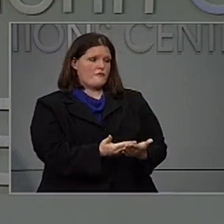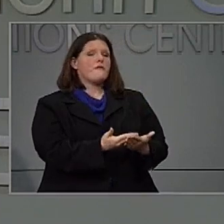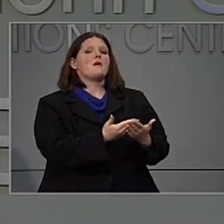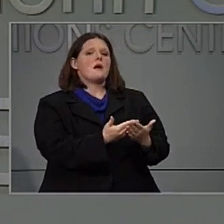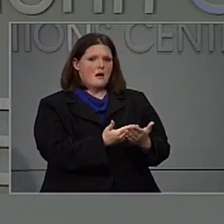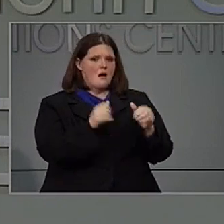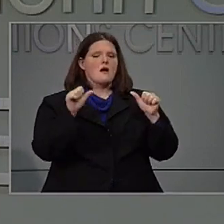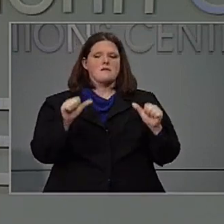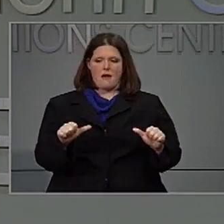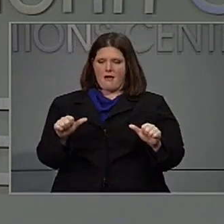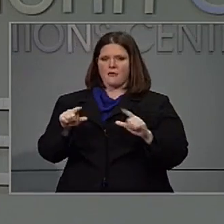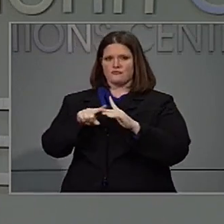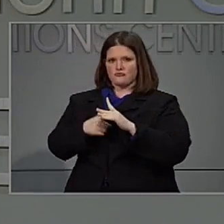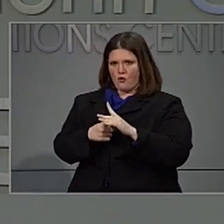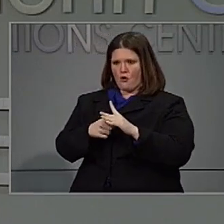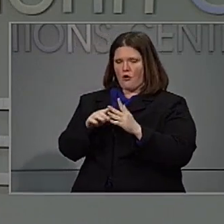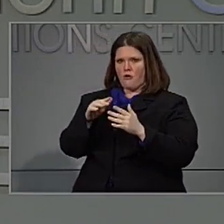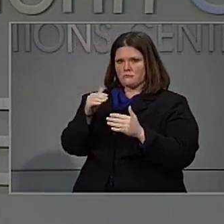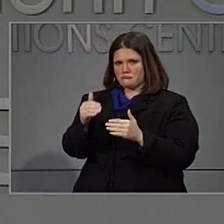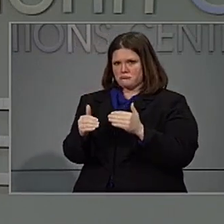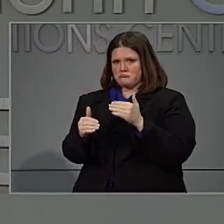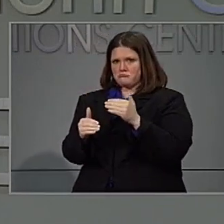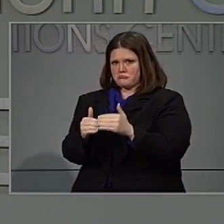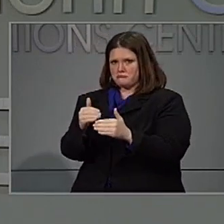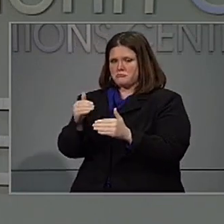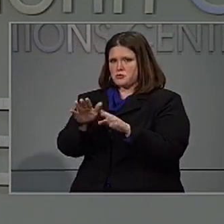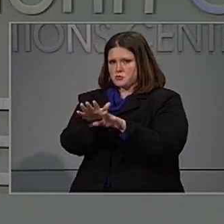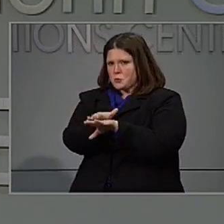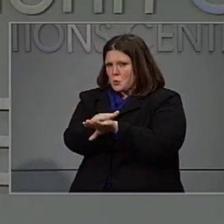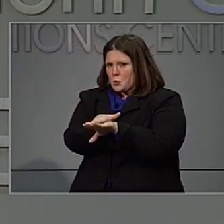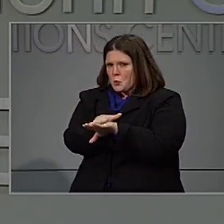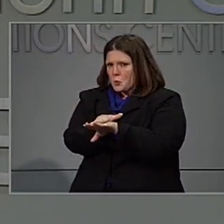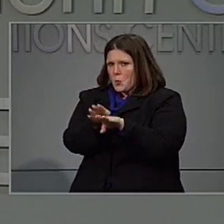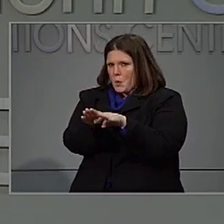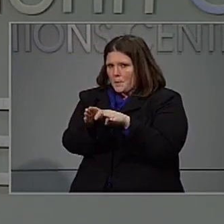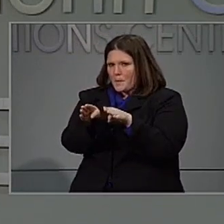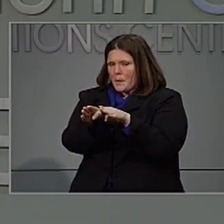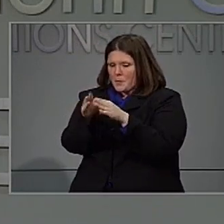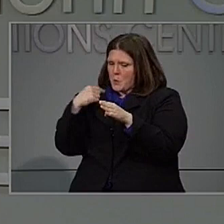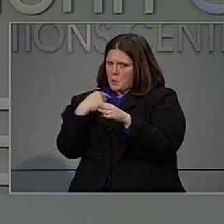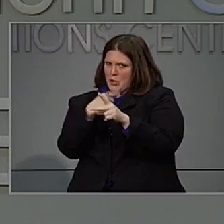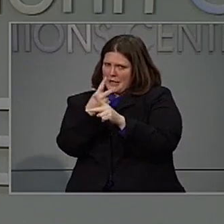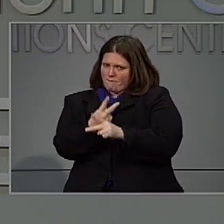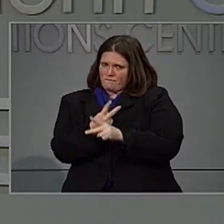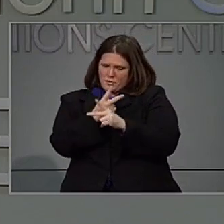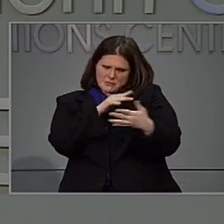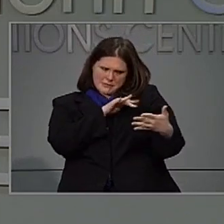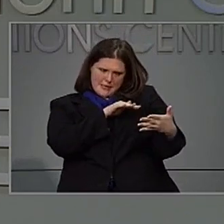CAREFULLY AND BELIEVE THE DATA SHOWS US THAT NOW IS THE TIME TO BEGIN EASING THESE RESTRICTIONS.